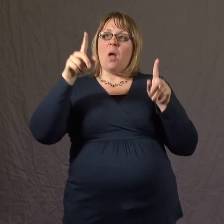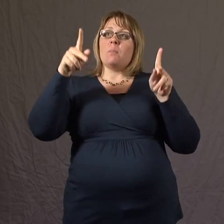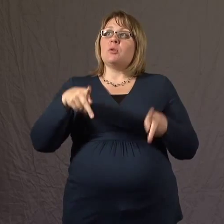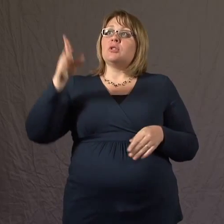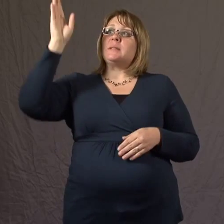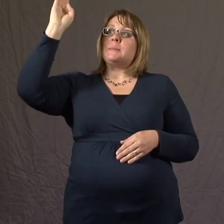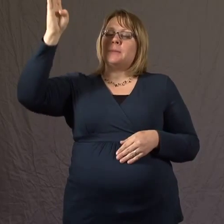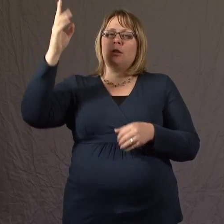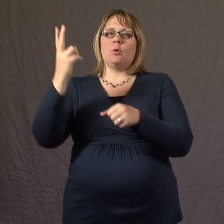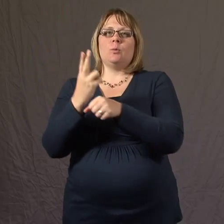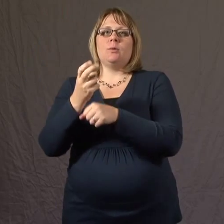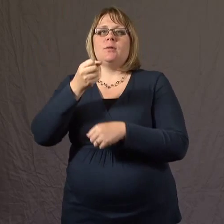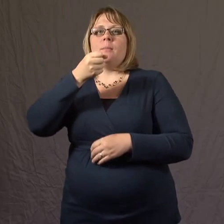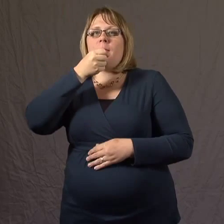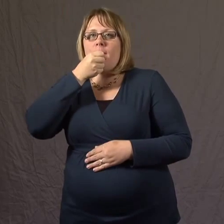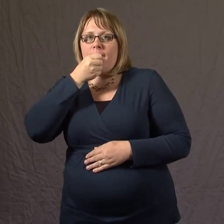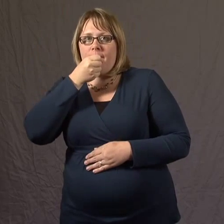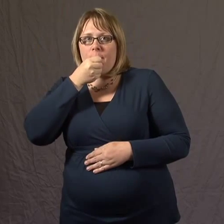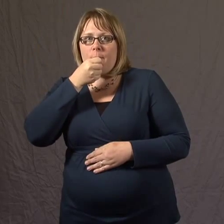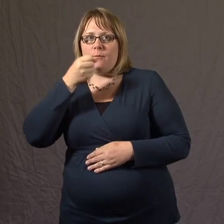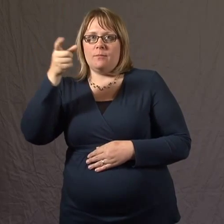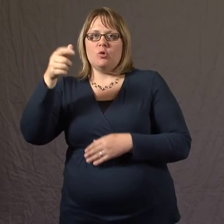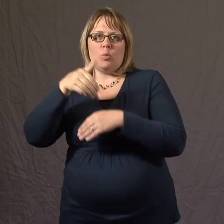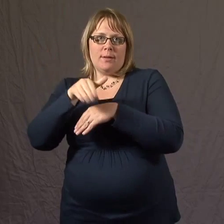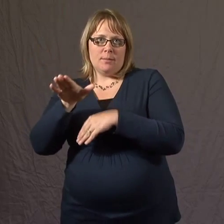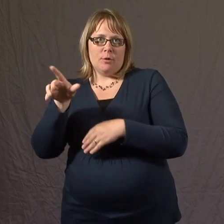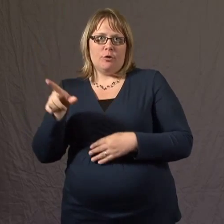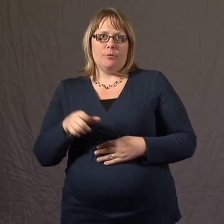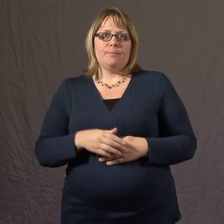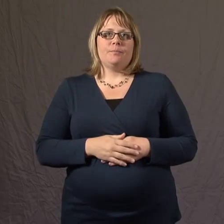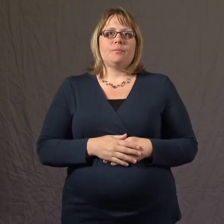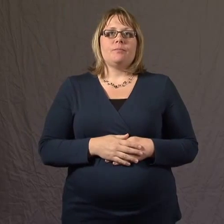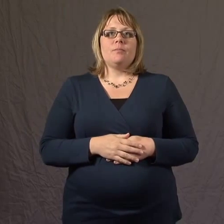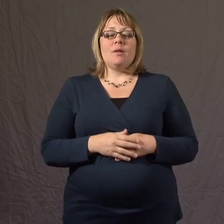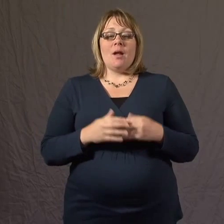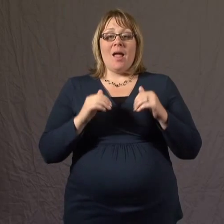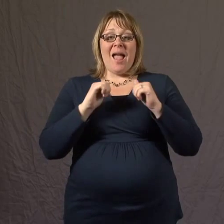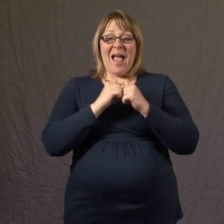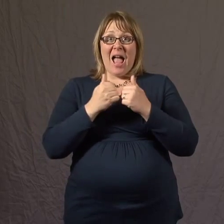It will be connected to the receiver while a speaker is using the microphone with the